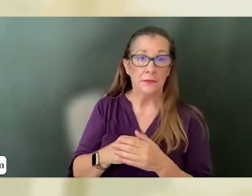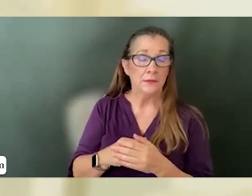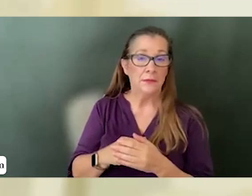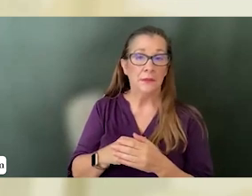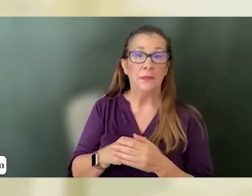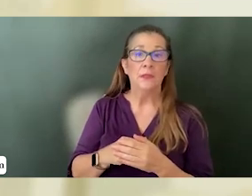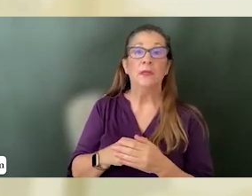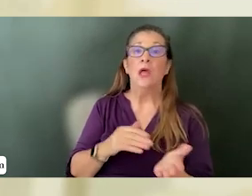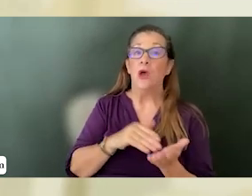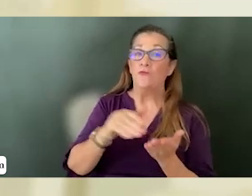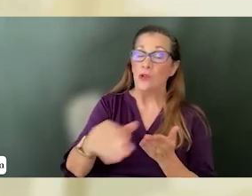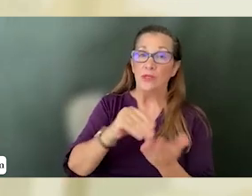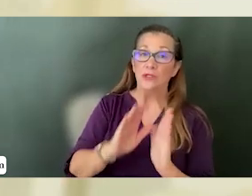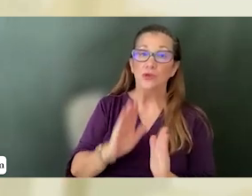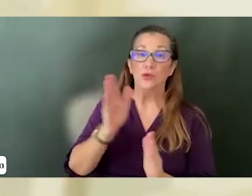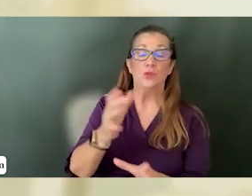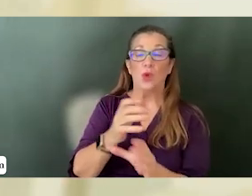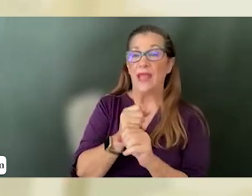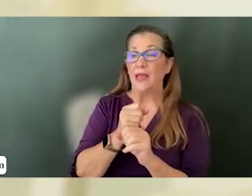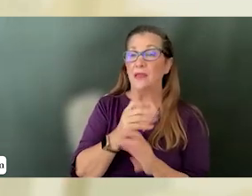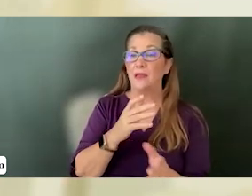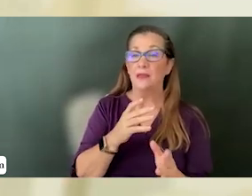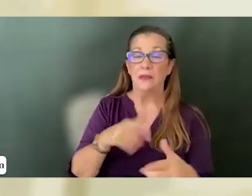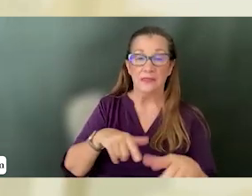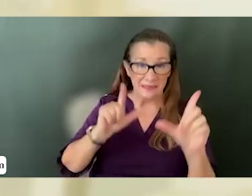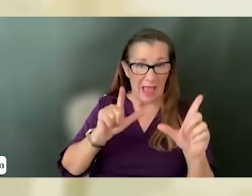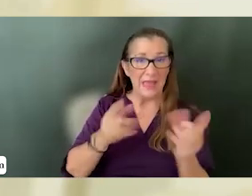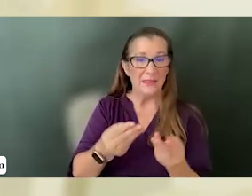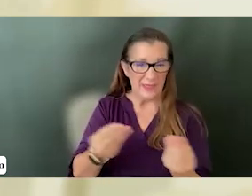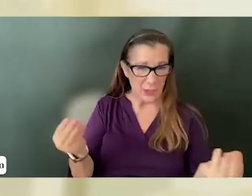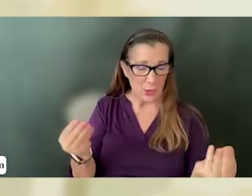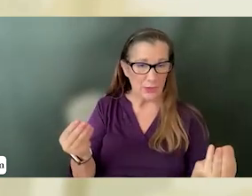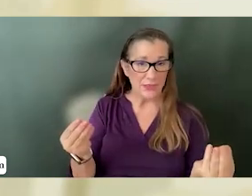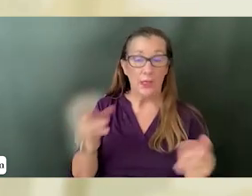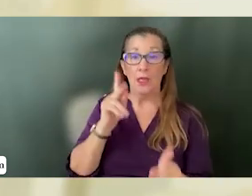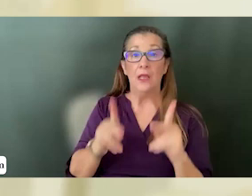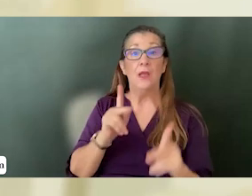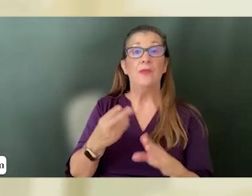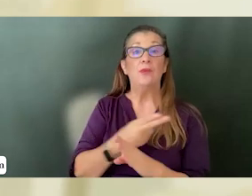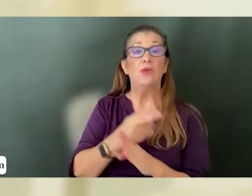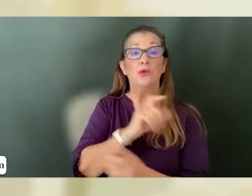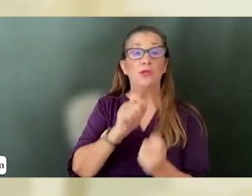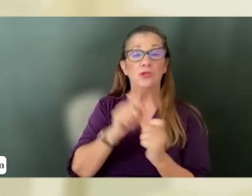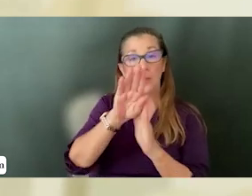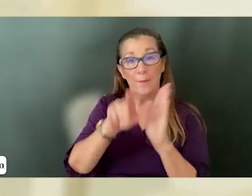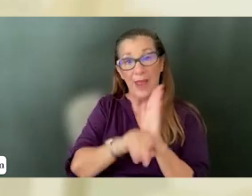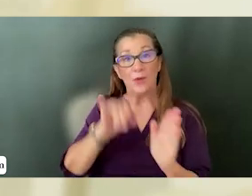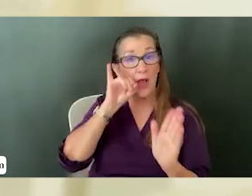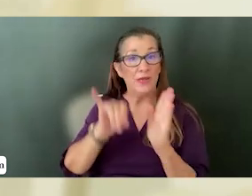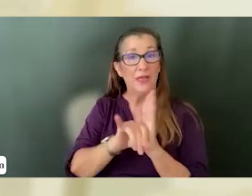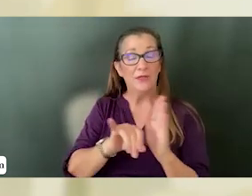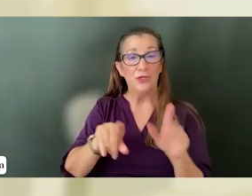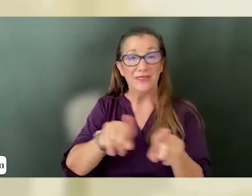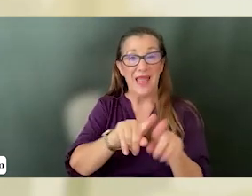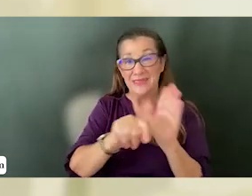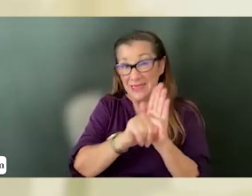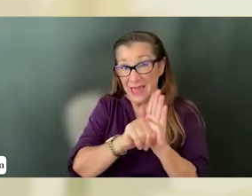Frequently, students will get, um, slides and materials where people will use certain background images as a template may or may not contain.